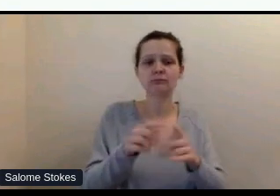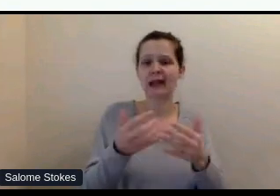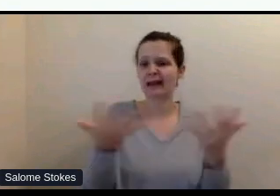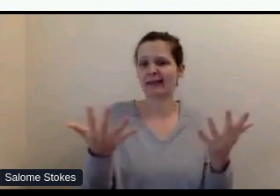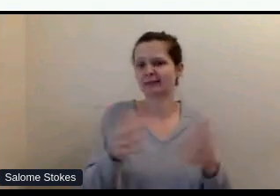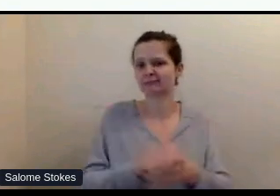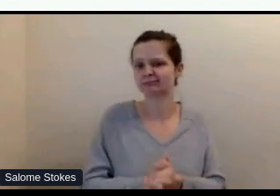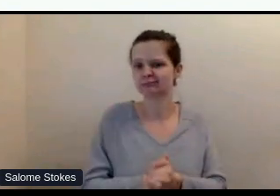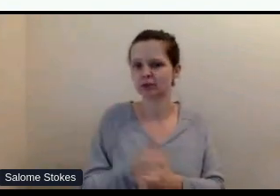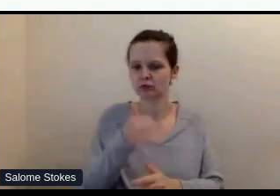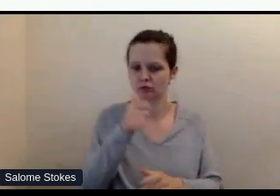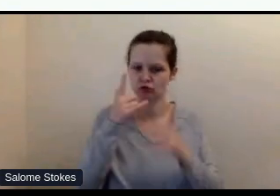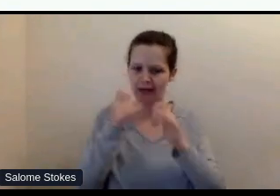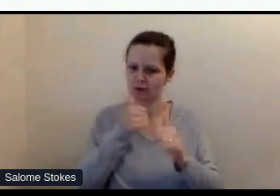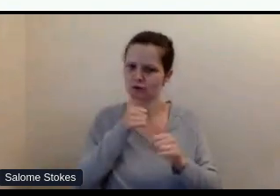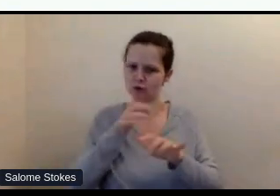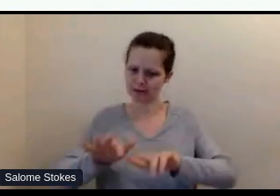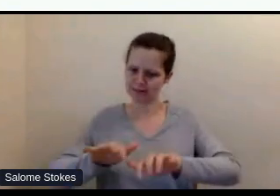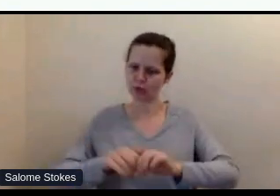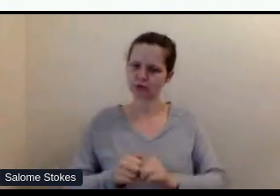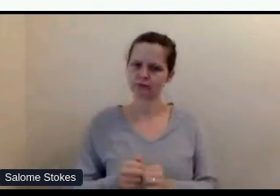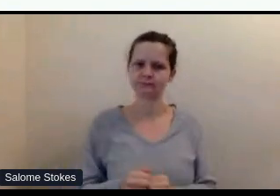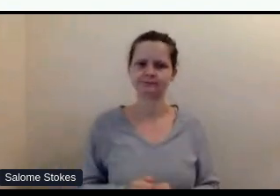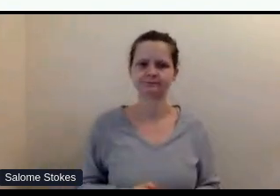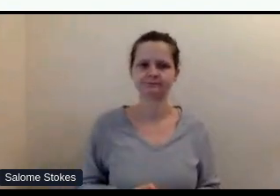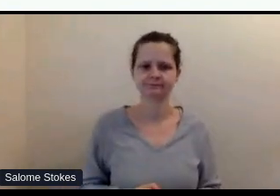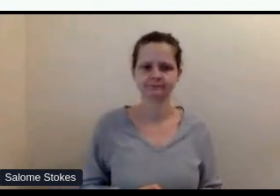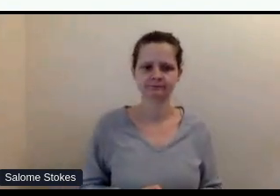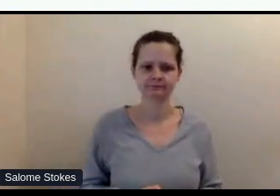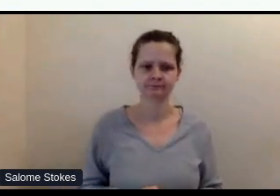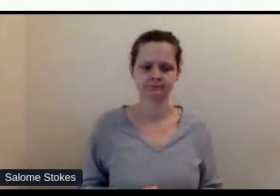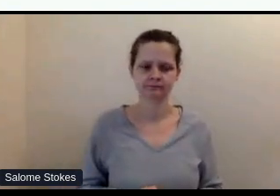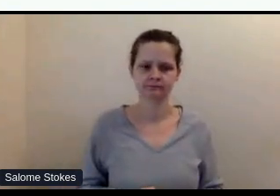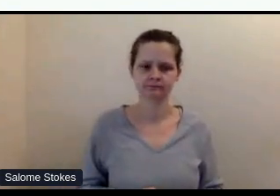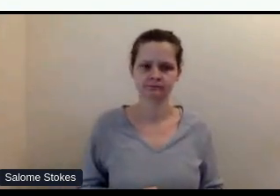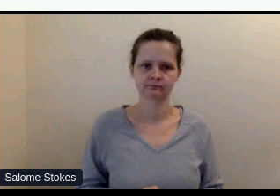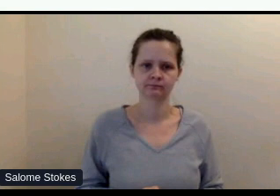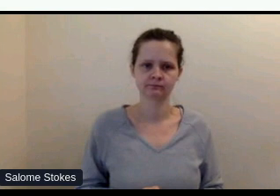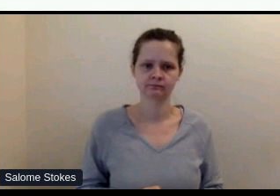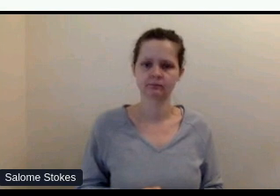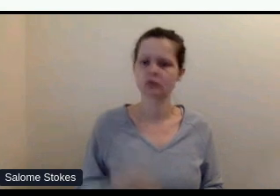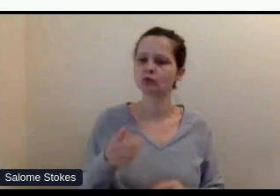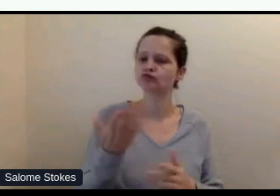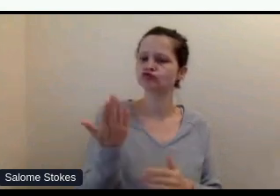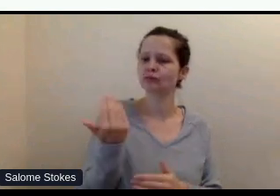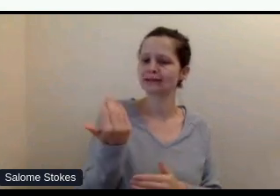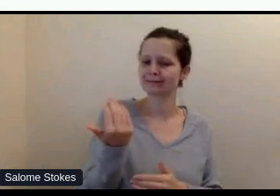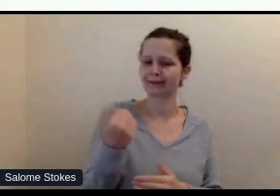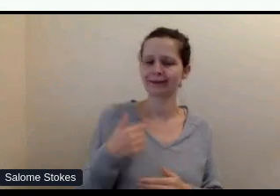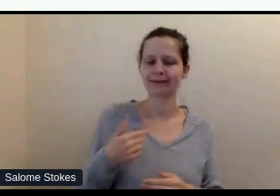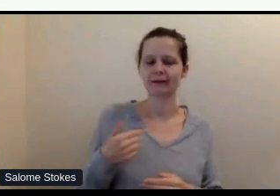Just briefly something else I came across recently, there's a page that the World by the Web